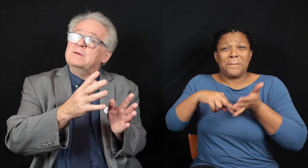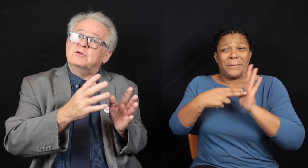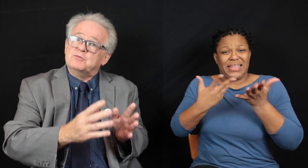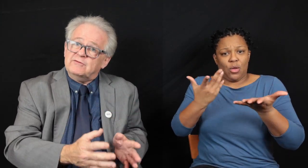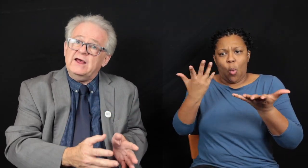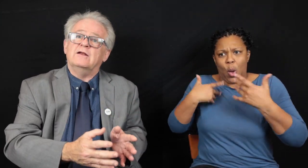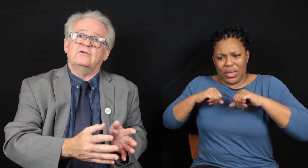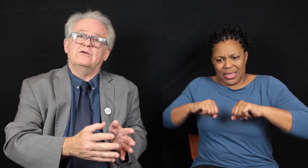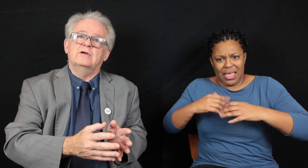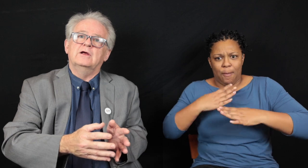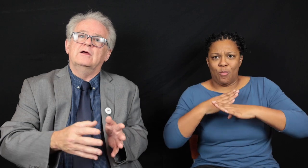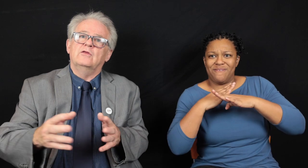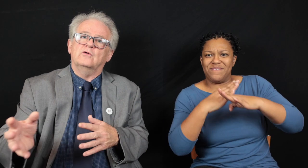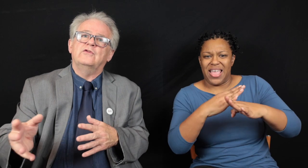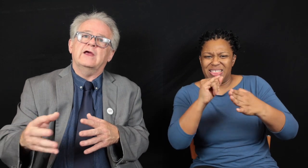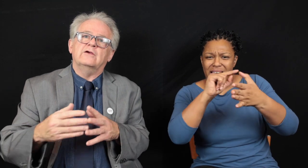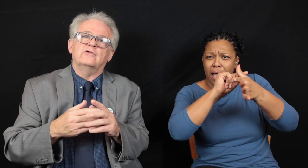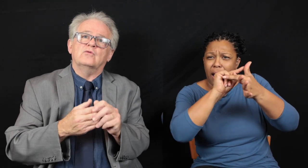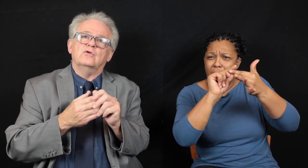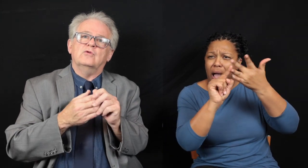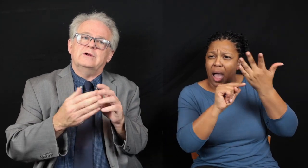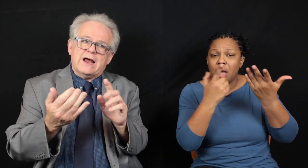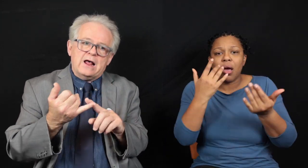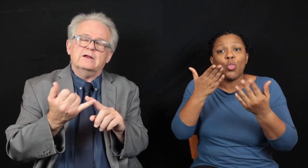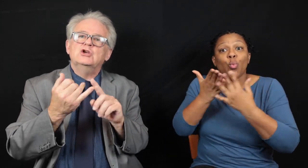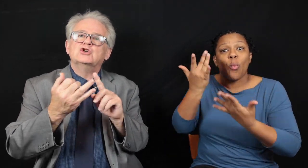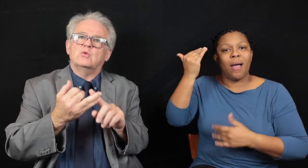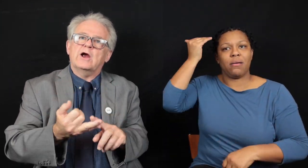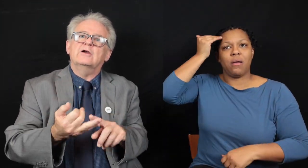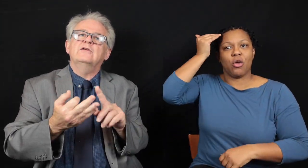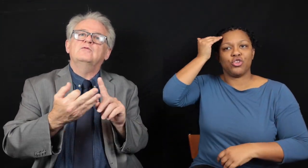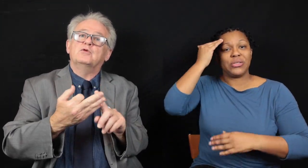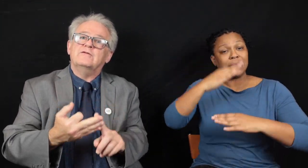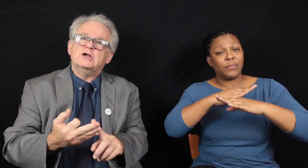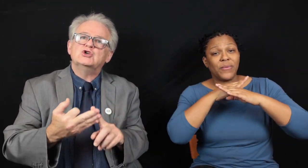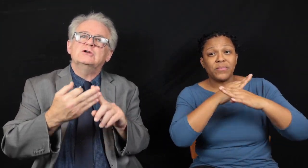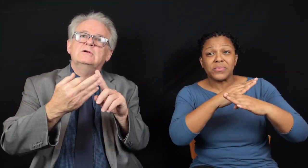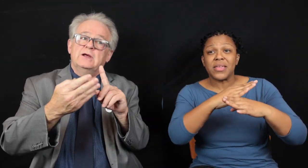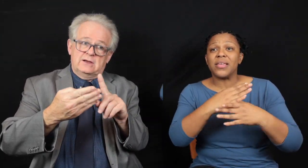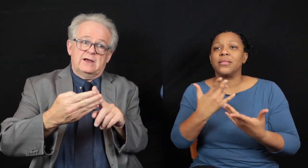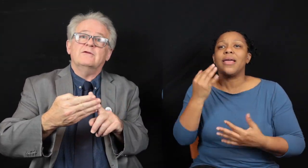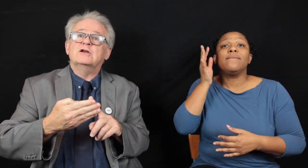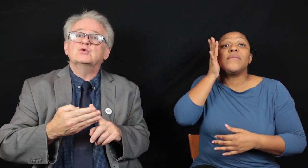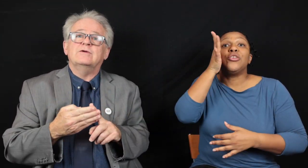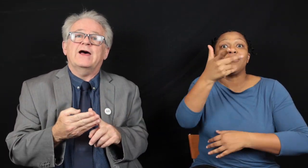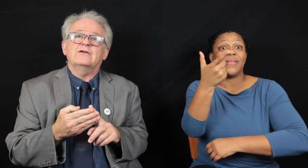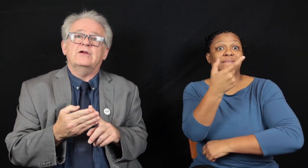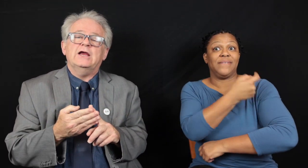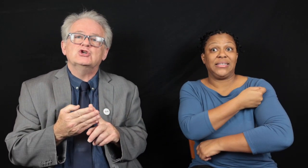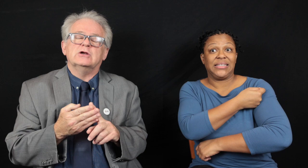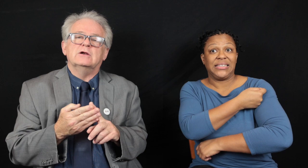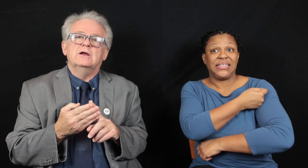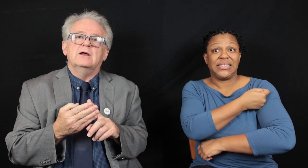able to prevent those things through knowledge, awareness, prevention, and eventually vaccination,